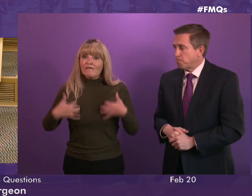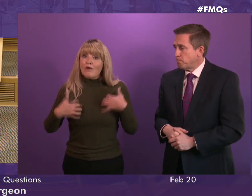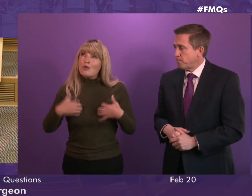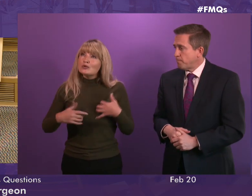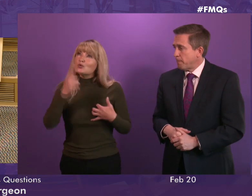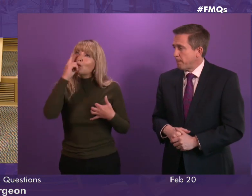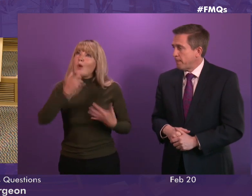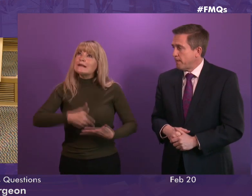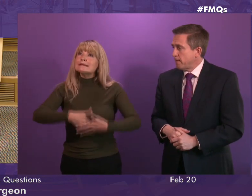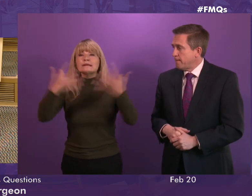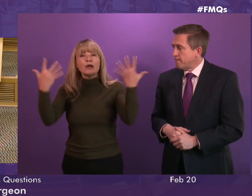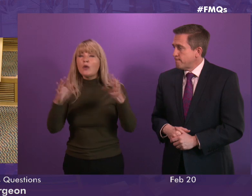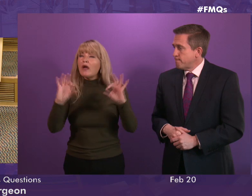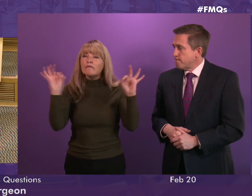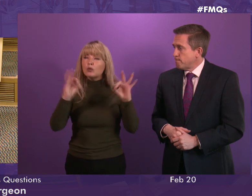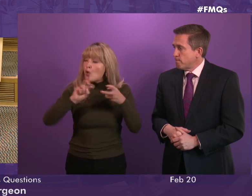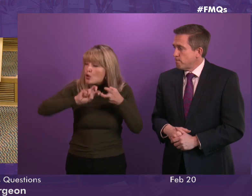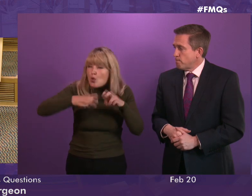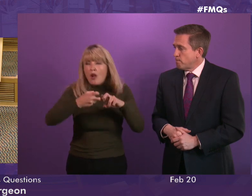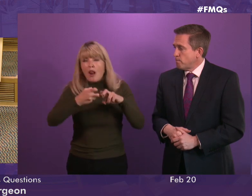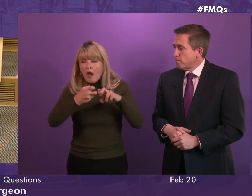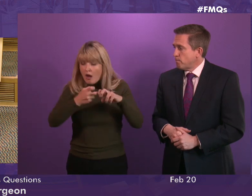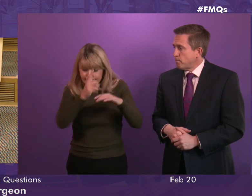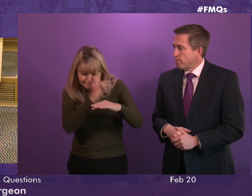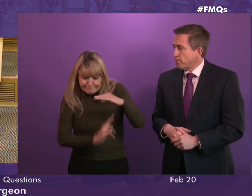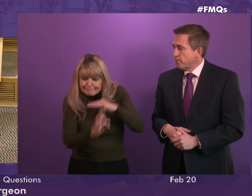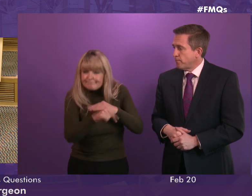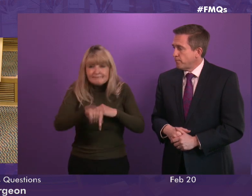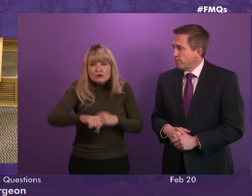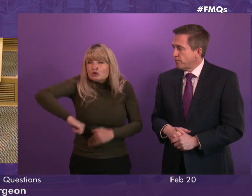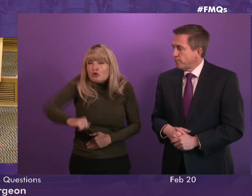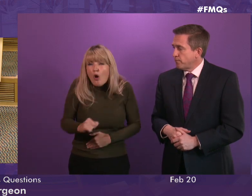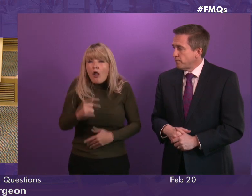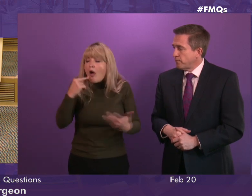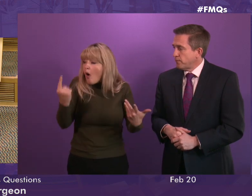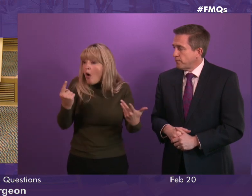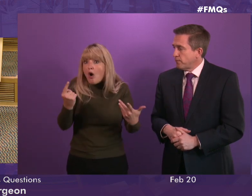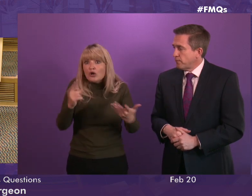are no nuclear weapons—not only in Scotland and the UK, but in the world.